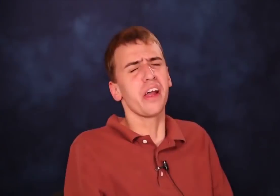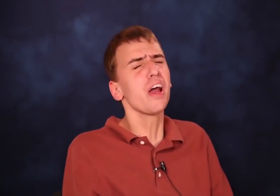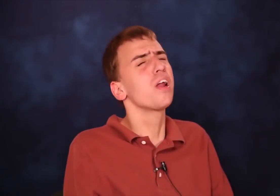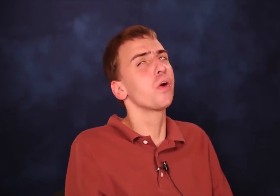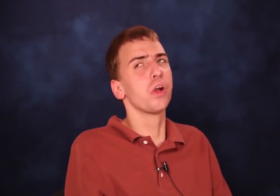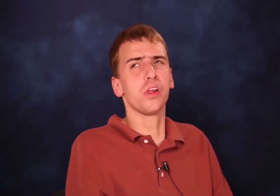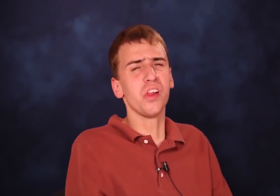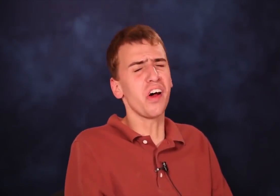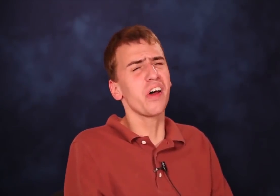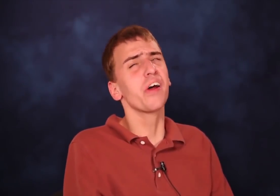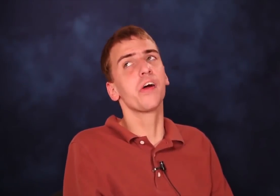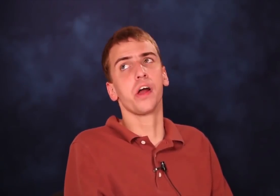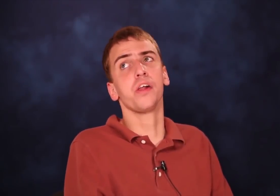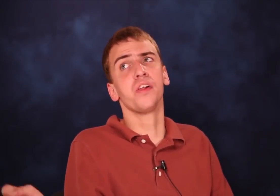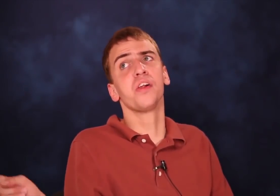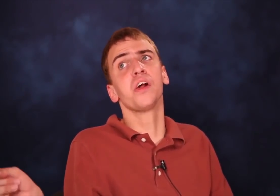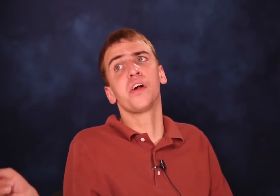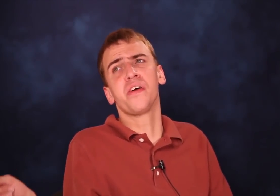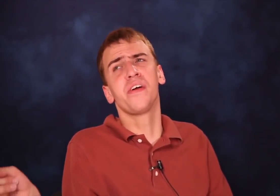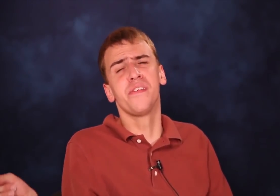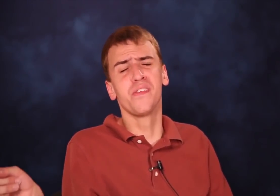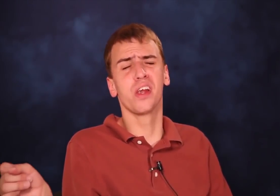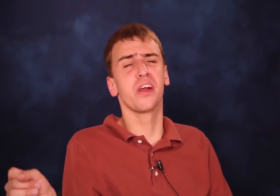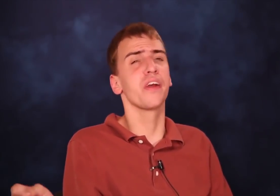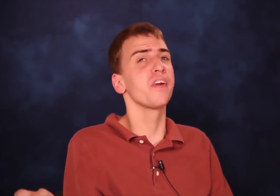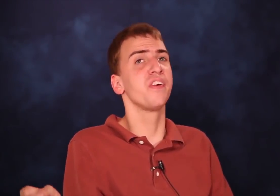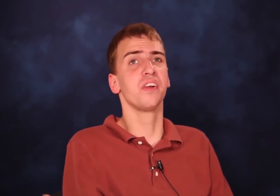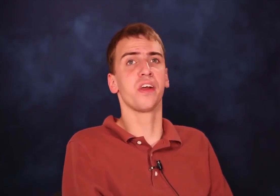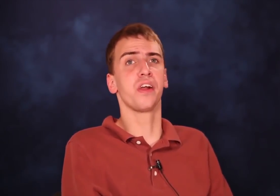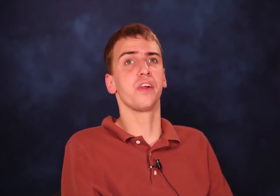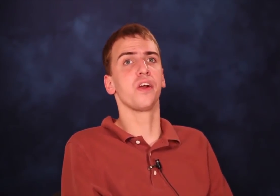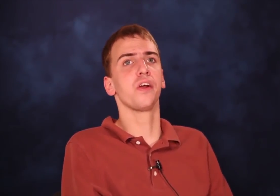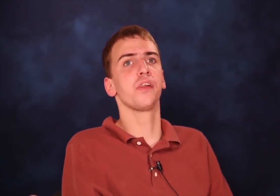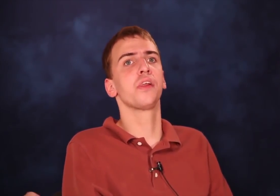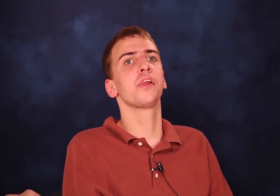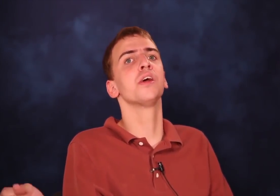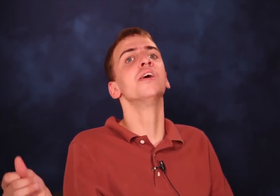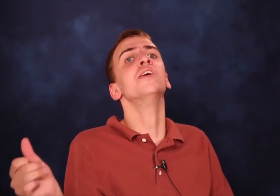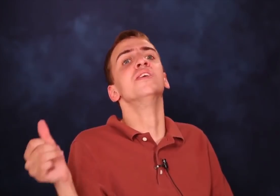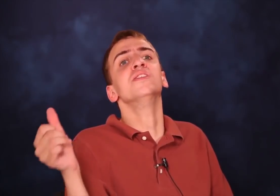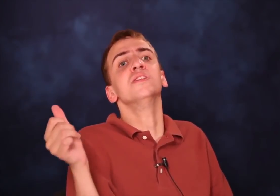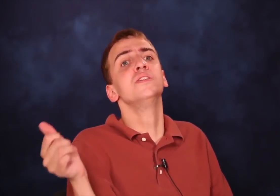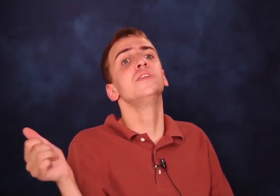Tyler: Ann used a lot of good communication techniques.